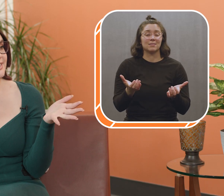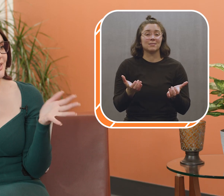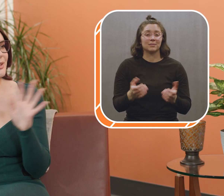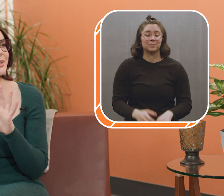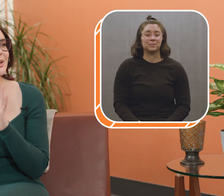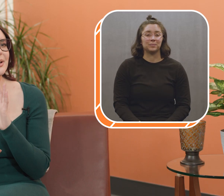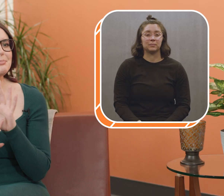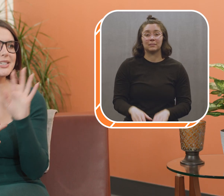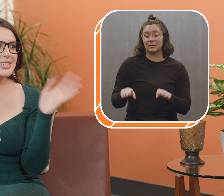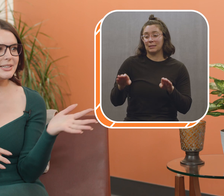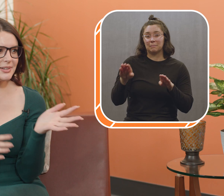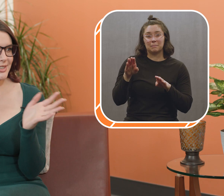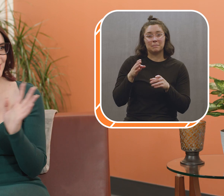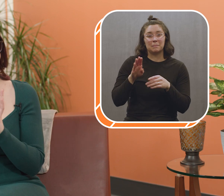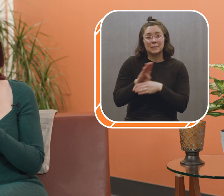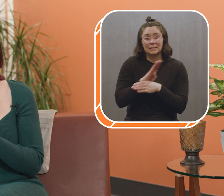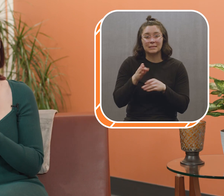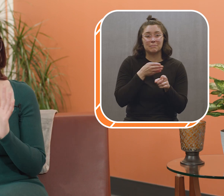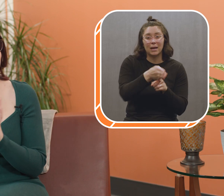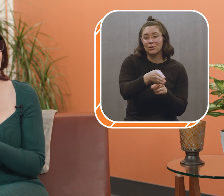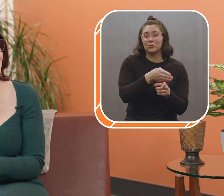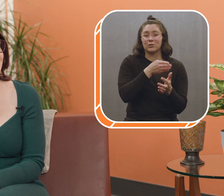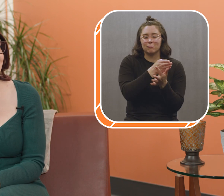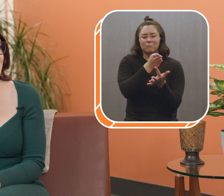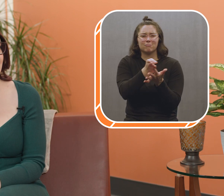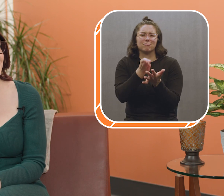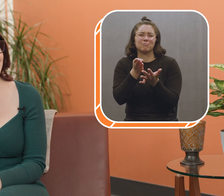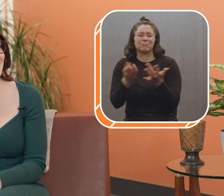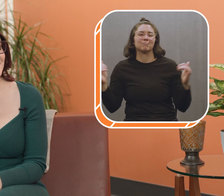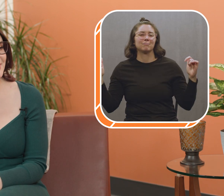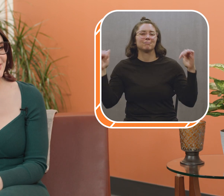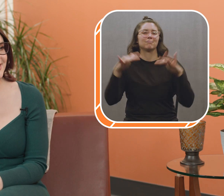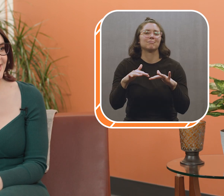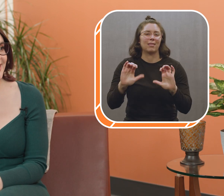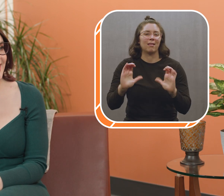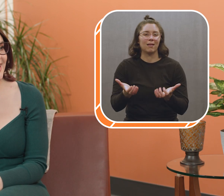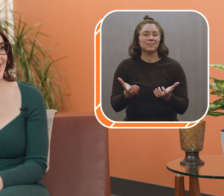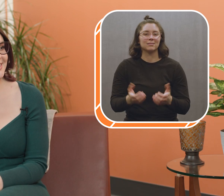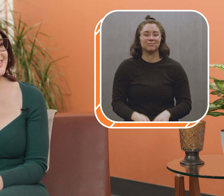There's business majors or students from every single field in that class.